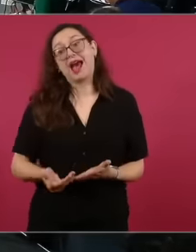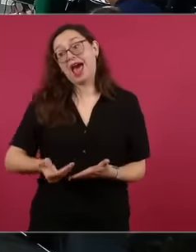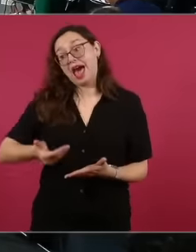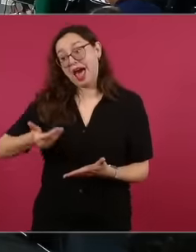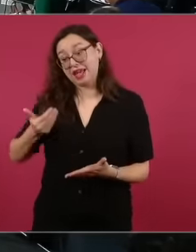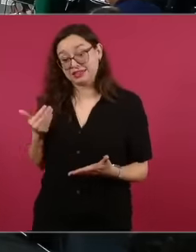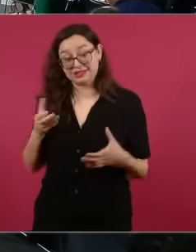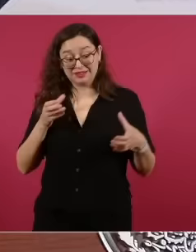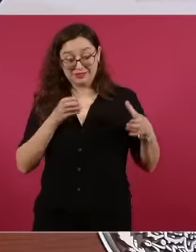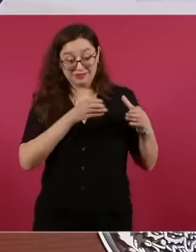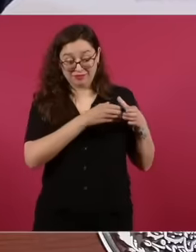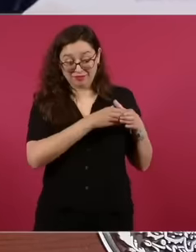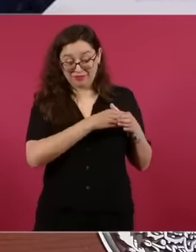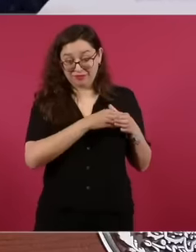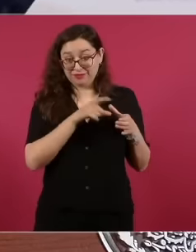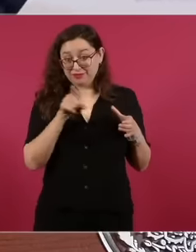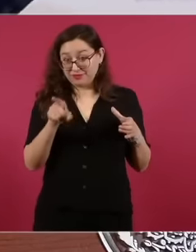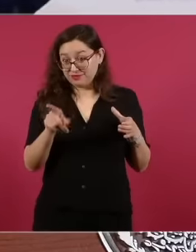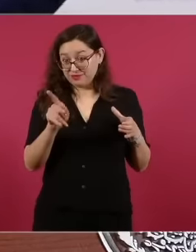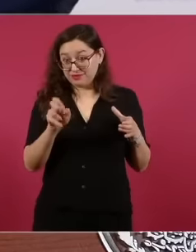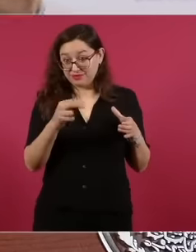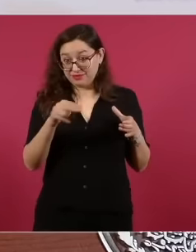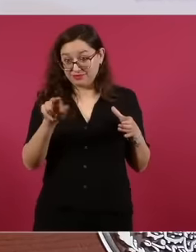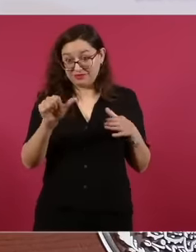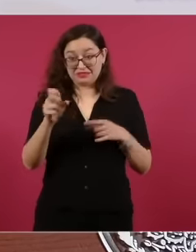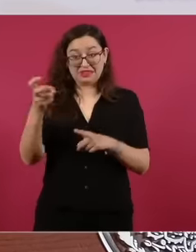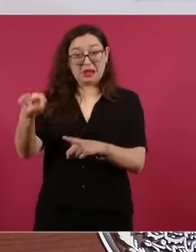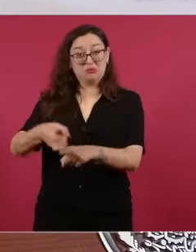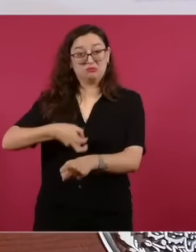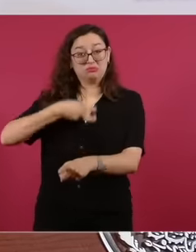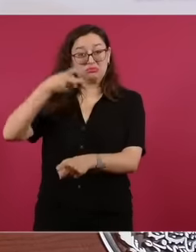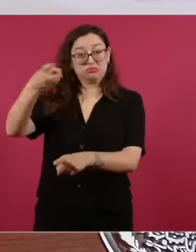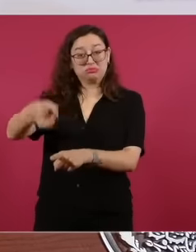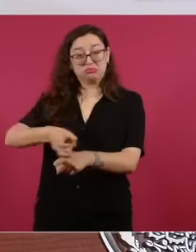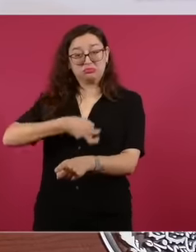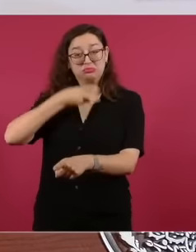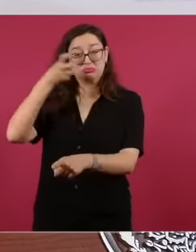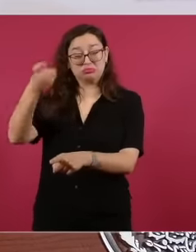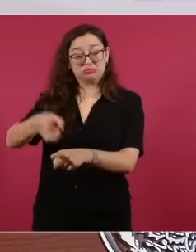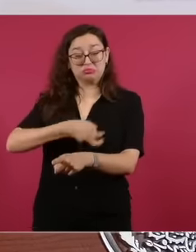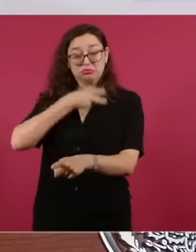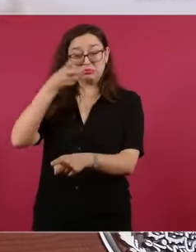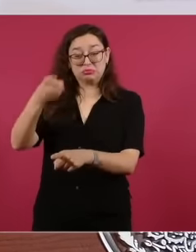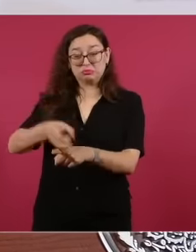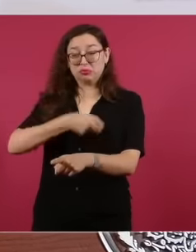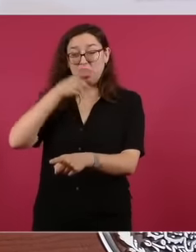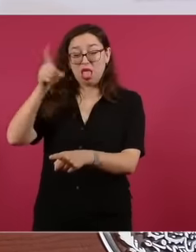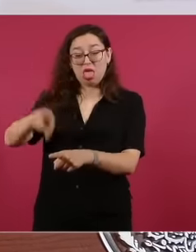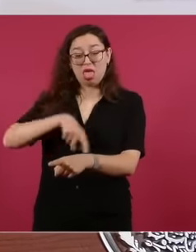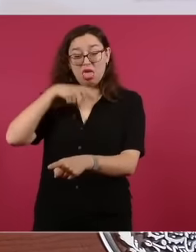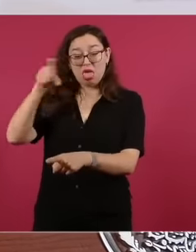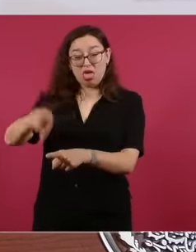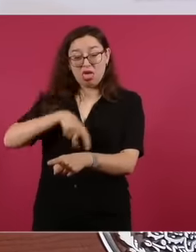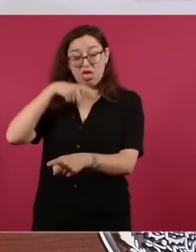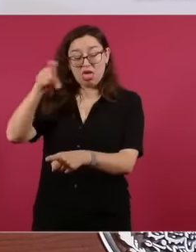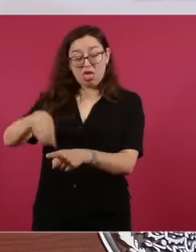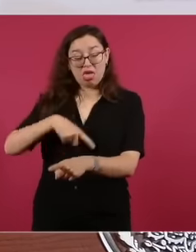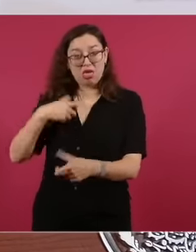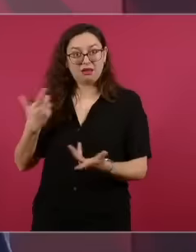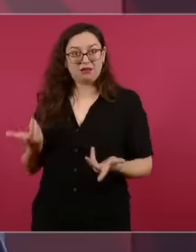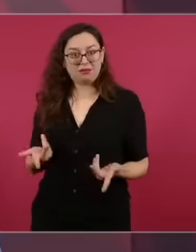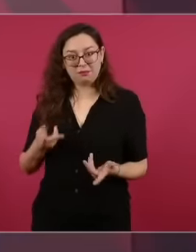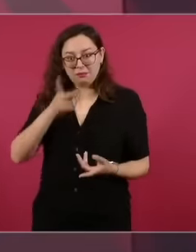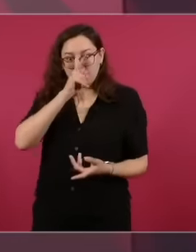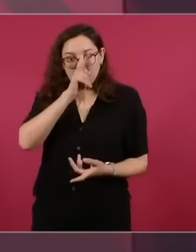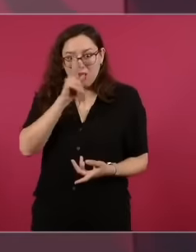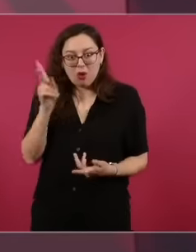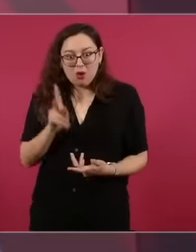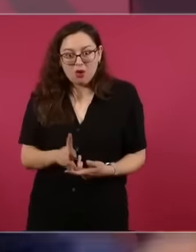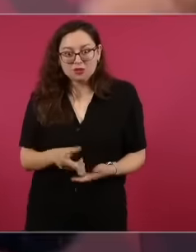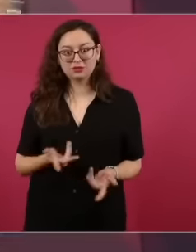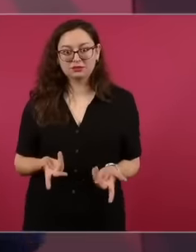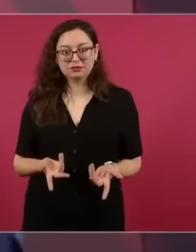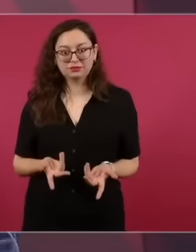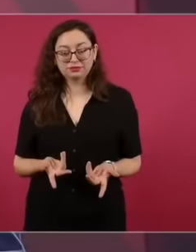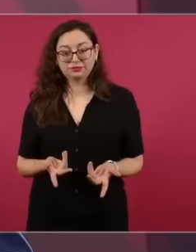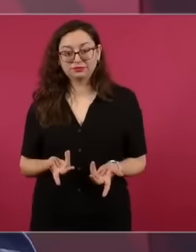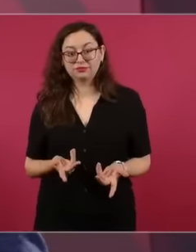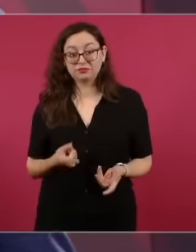they are also very ungrateful. President Peña gave them everything and